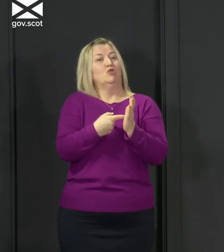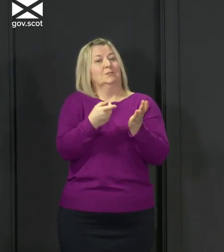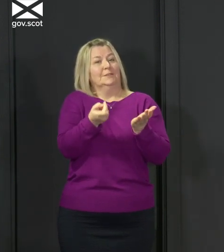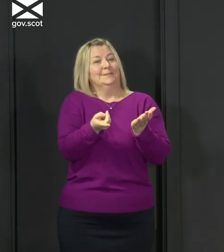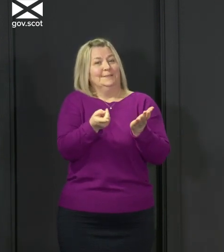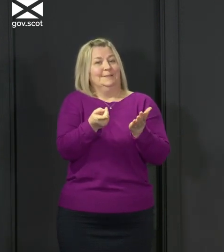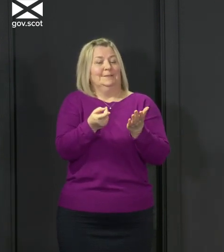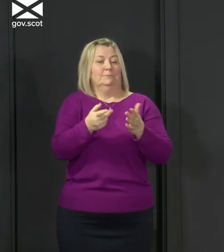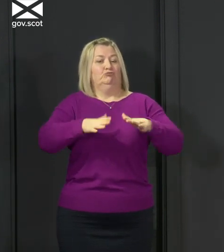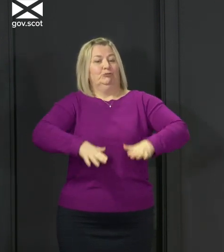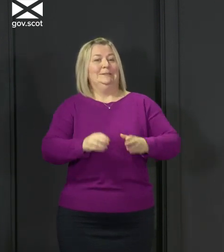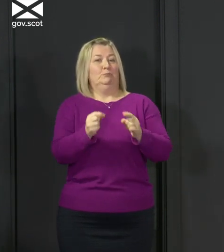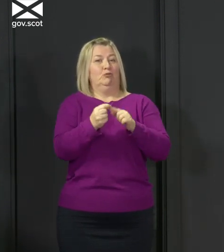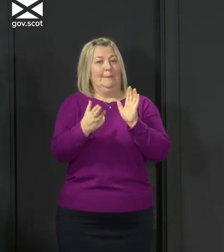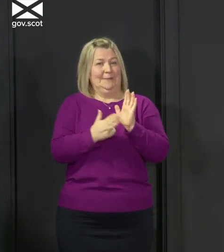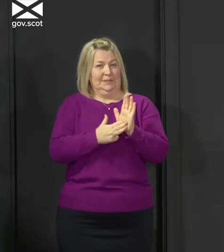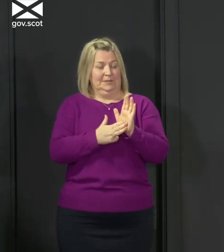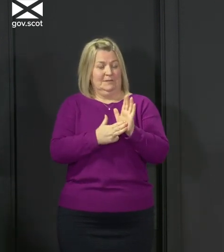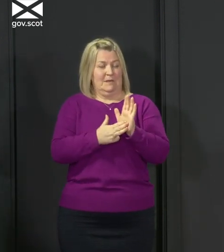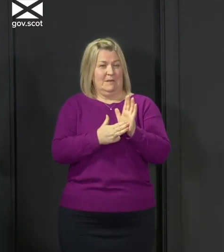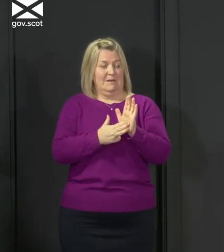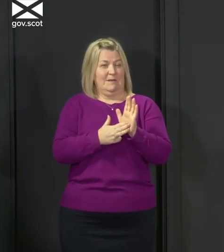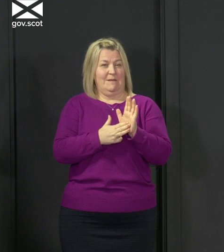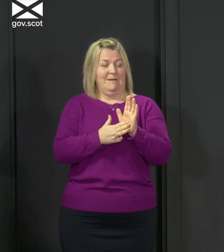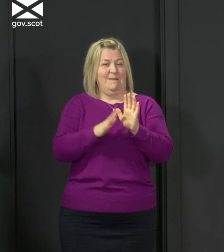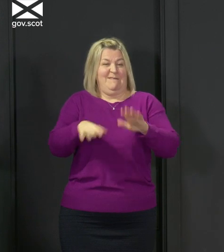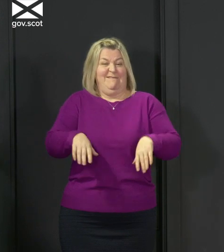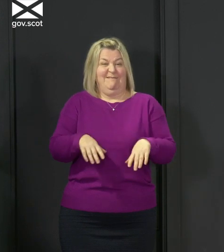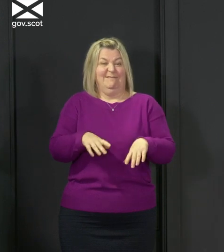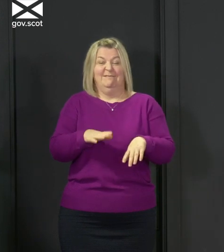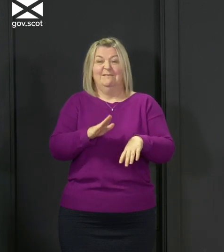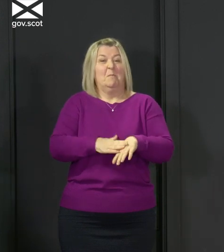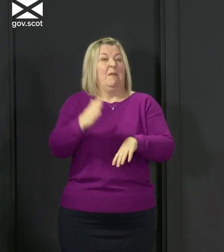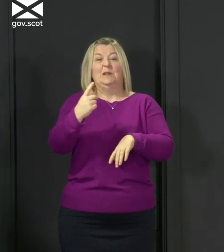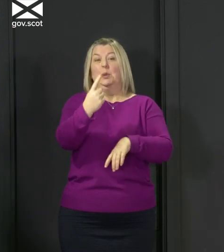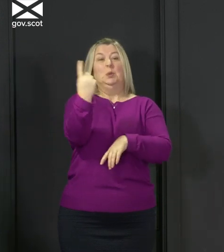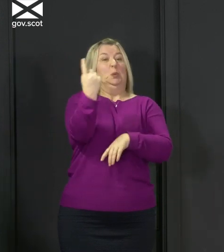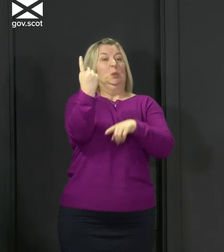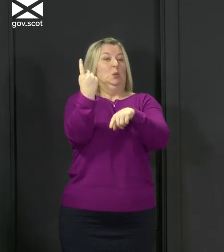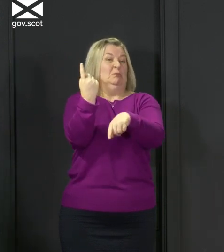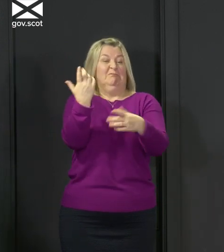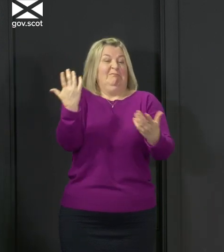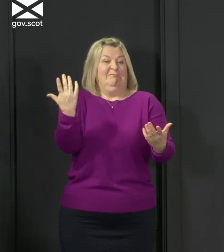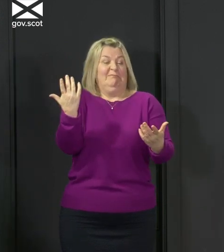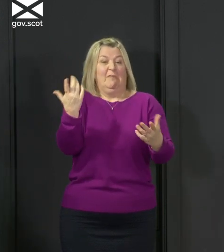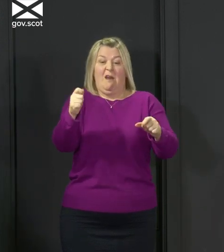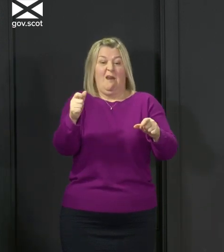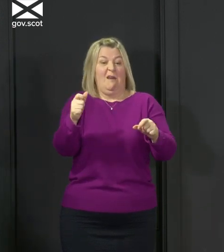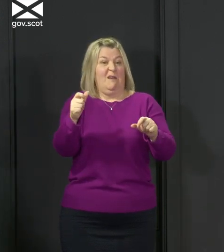virus of course is that it does not discriminate, = it can potentially affect anyone and everyone.